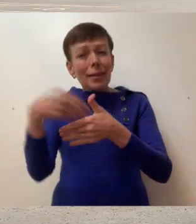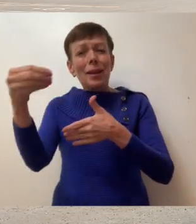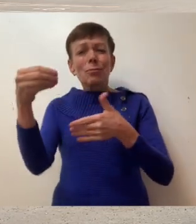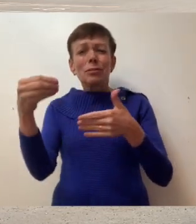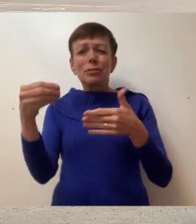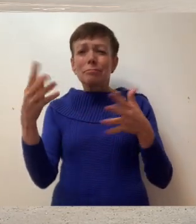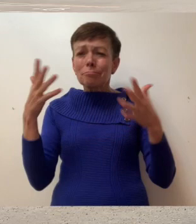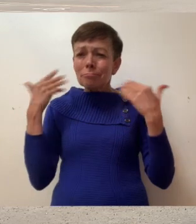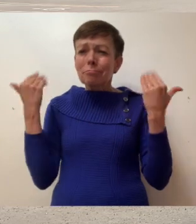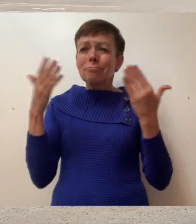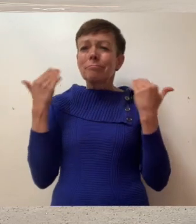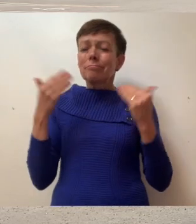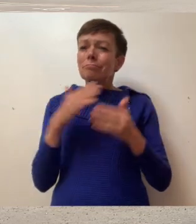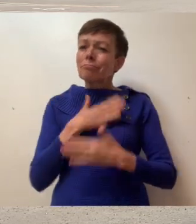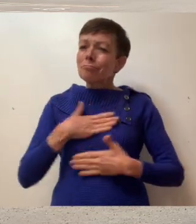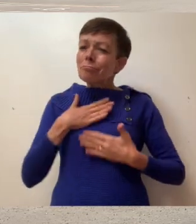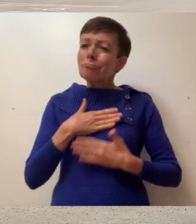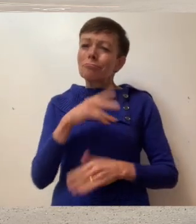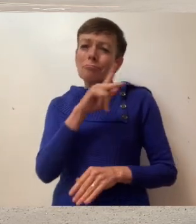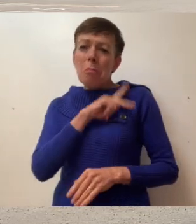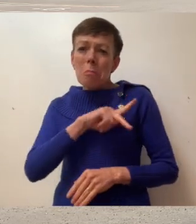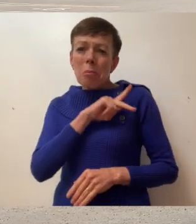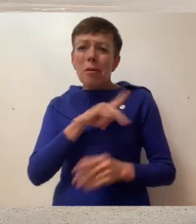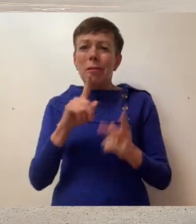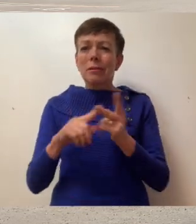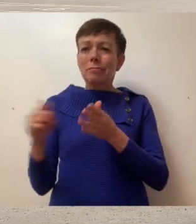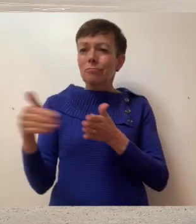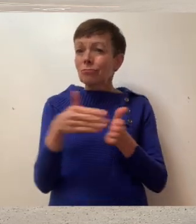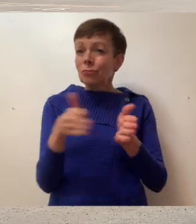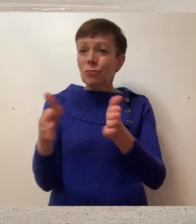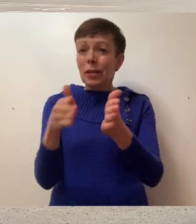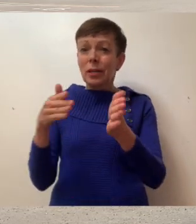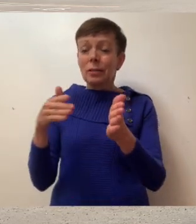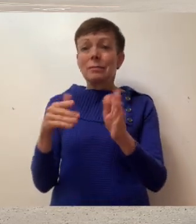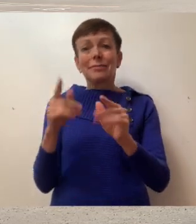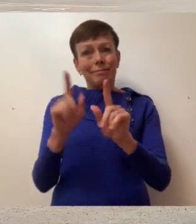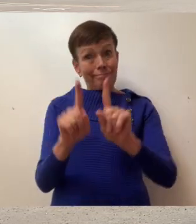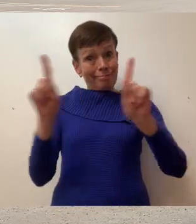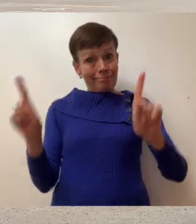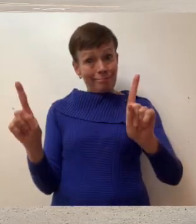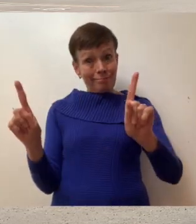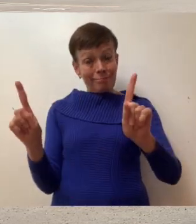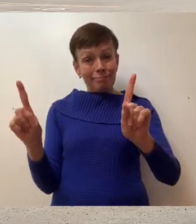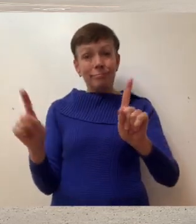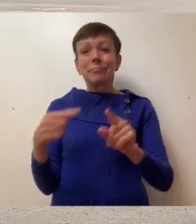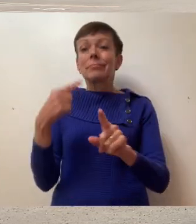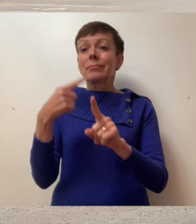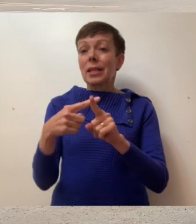systems while practicing social distancing, maintaining a gathering size under 50, not